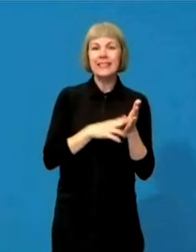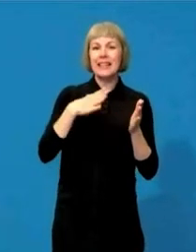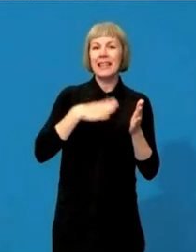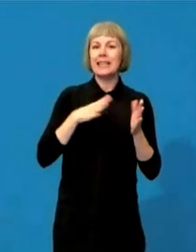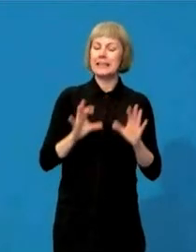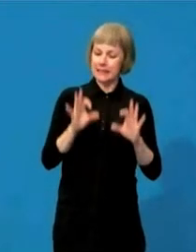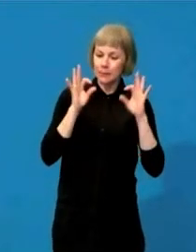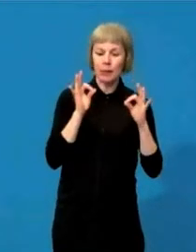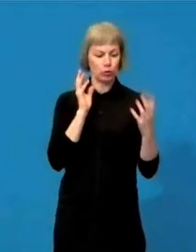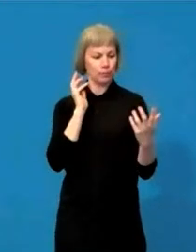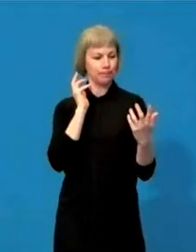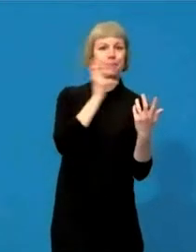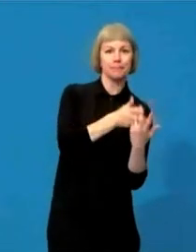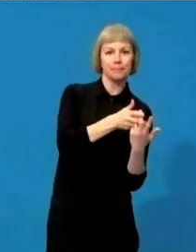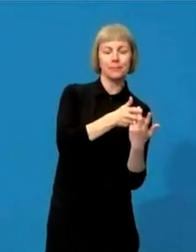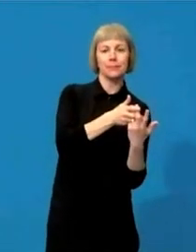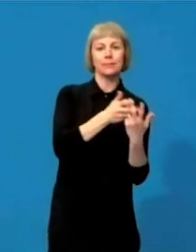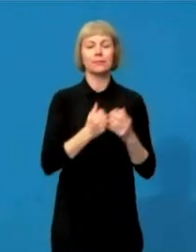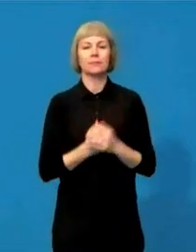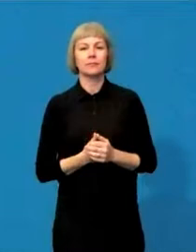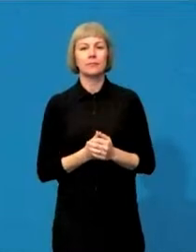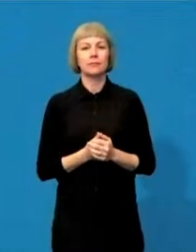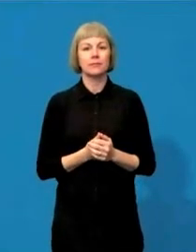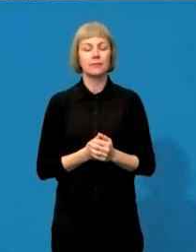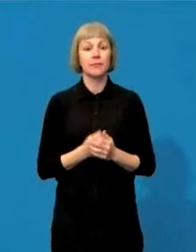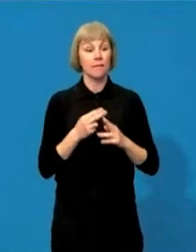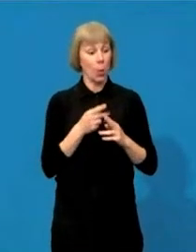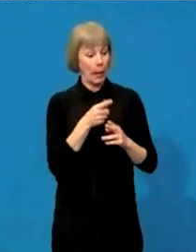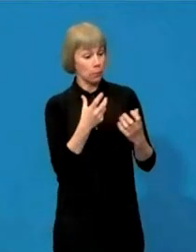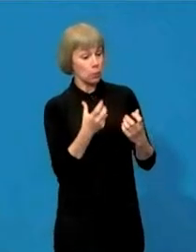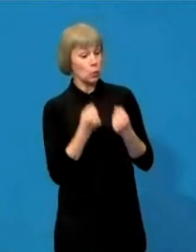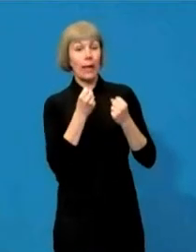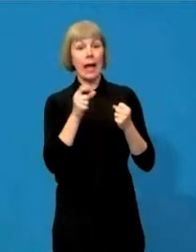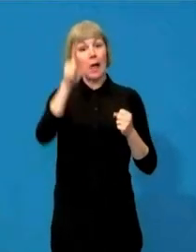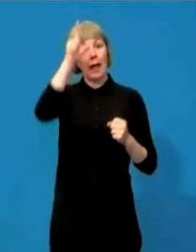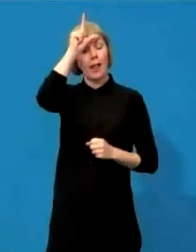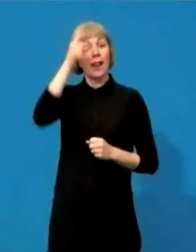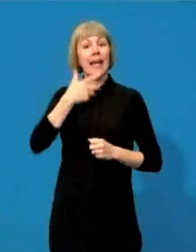Even to get his learner's, he needs to sit in front of a computer to do his online